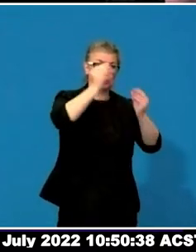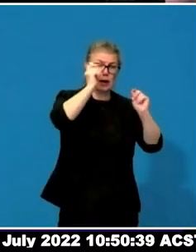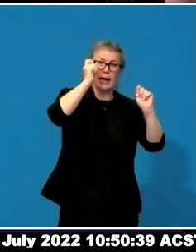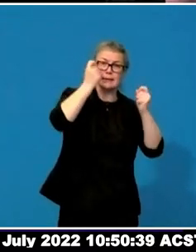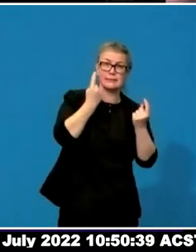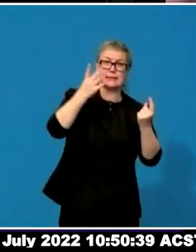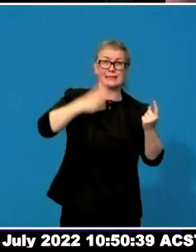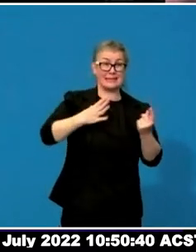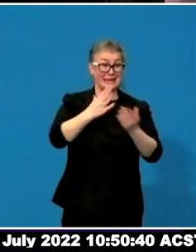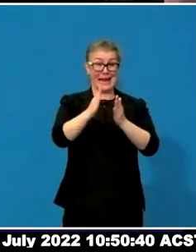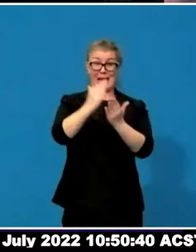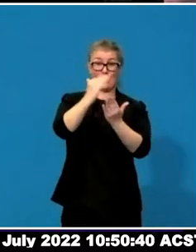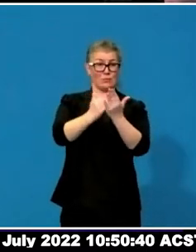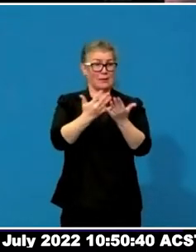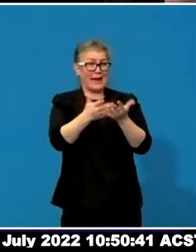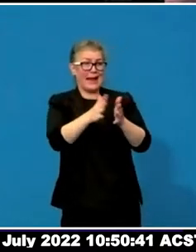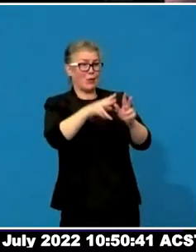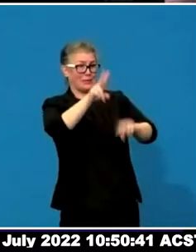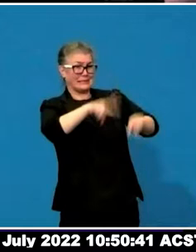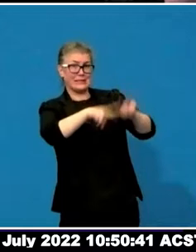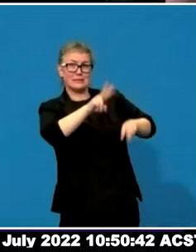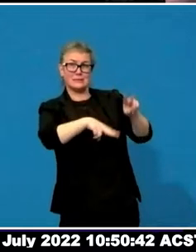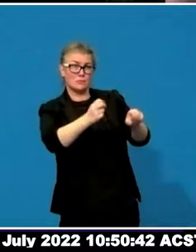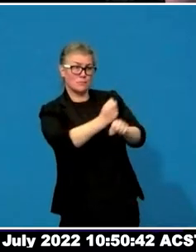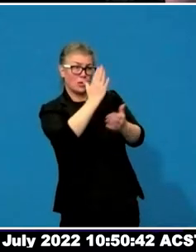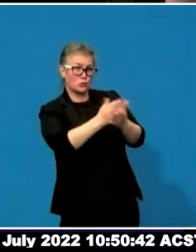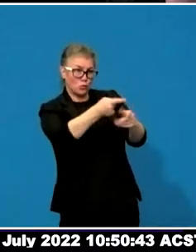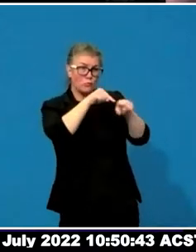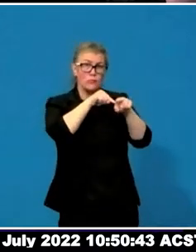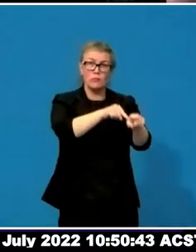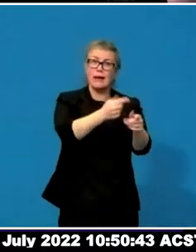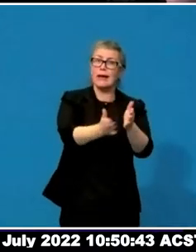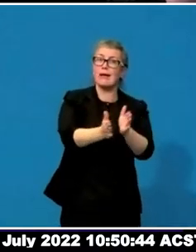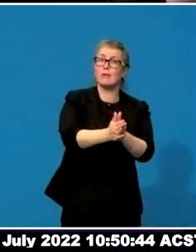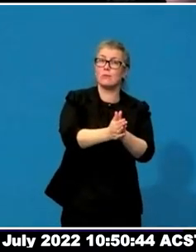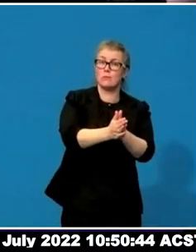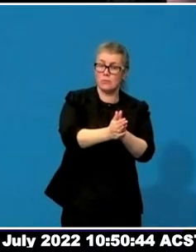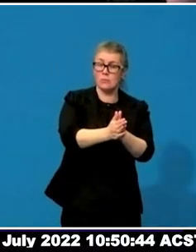should be assessed. Fourthly, the role of Aboriginal community-controlled organisations